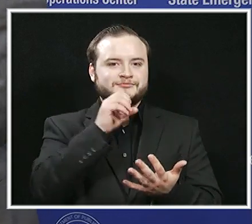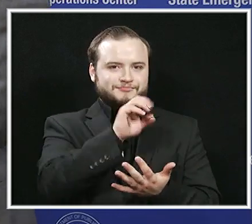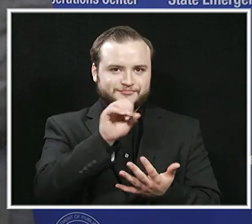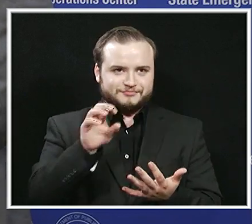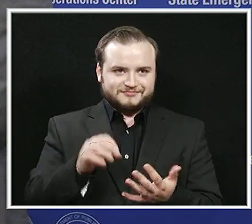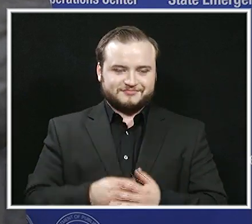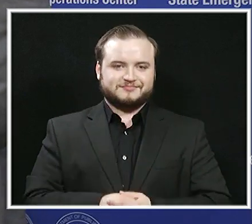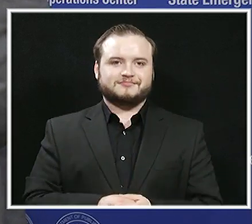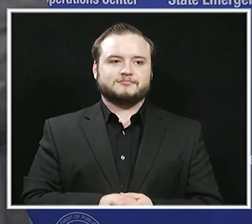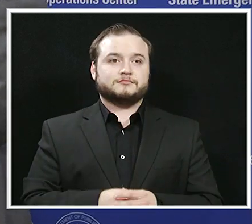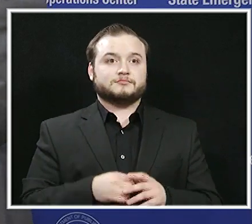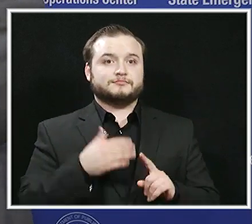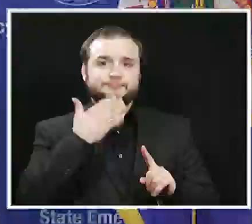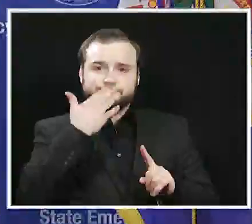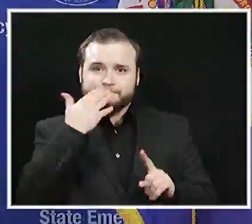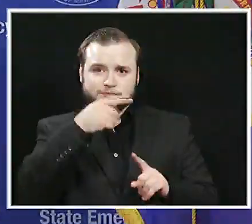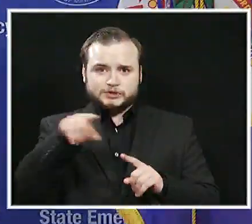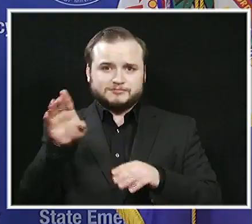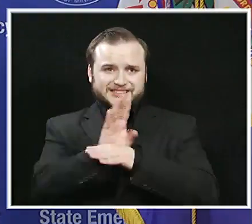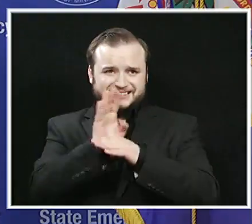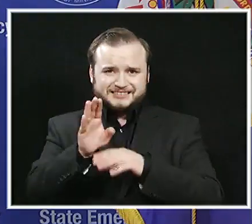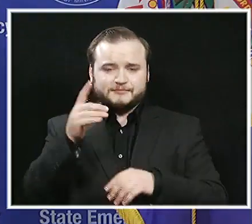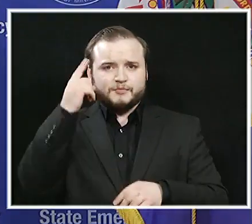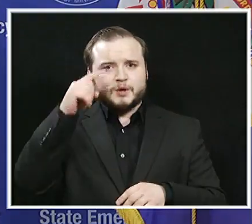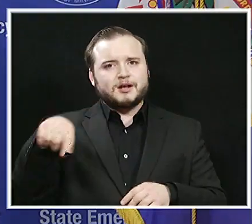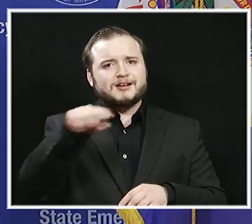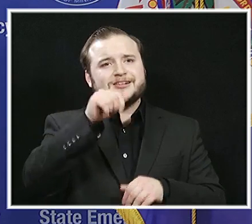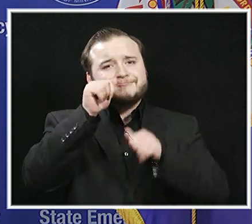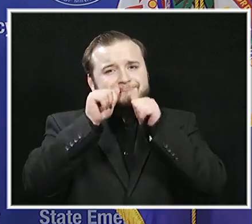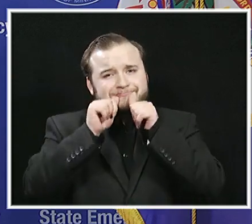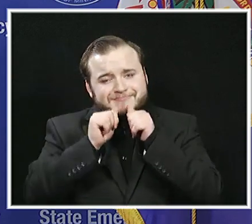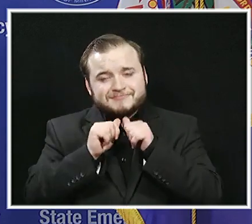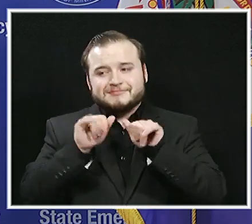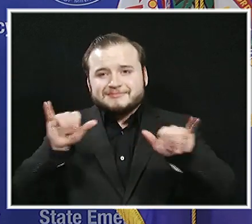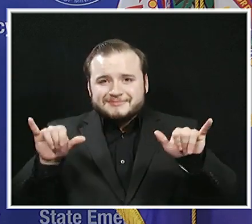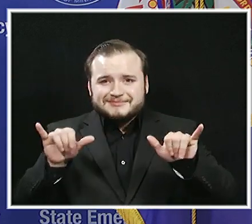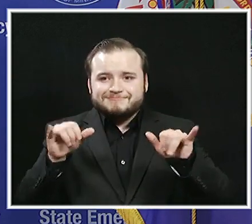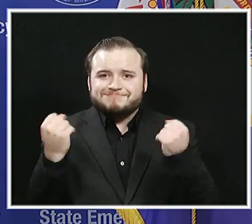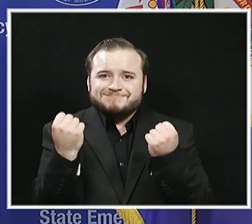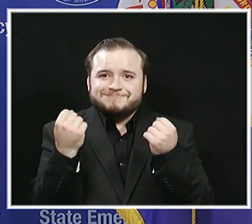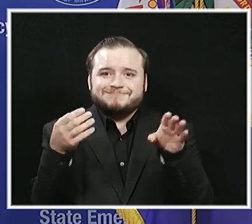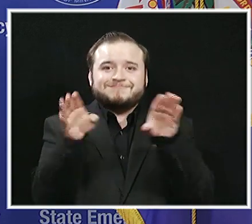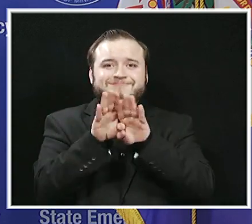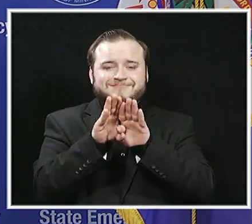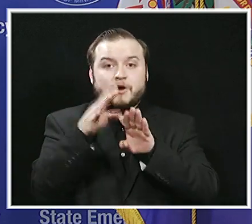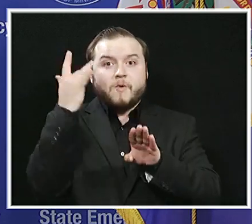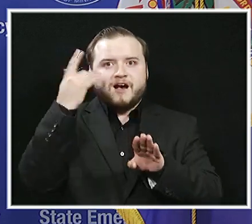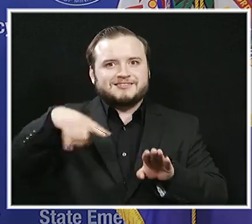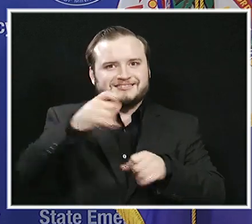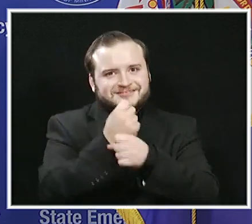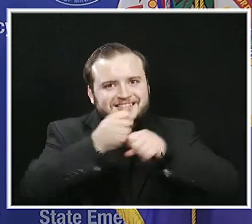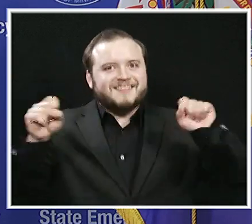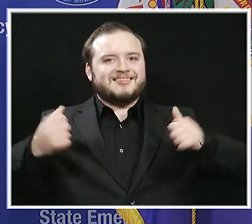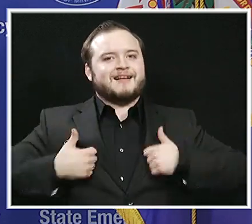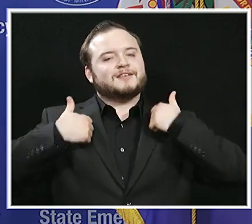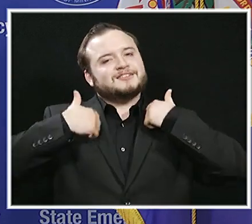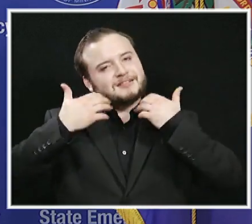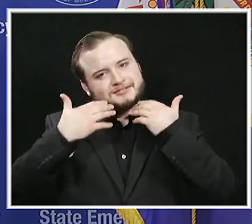≫ Well, thank you to Bruce. Thank you to all the retailers out there. Your sacrifice has saved lives. Your sacrifice has allowed us, and as I said on the